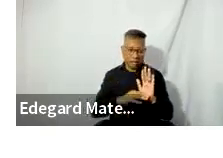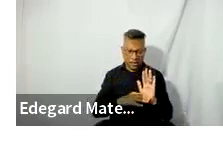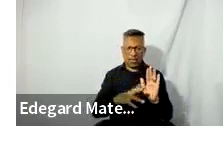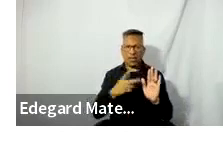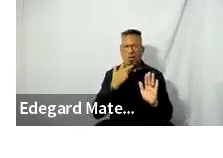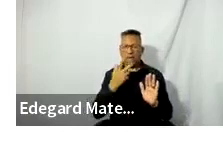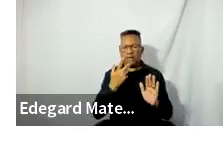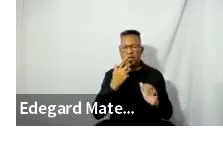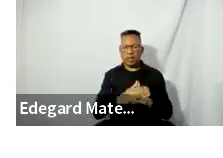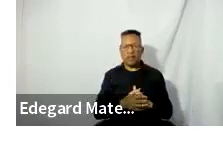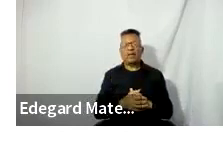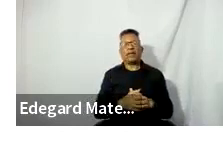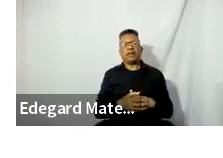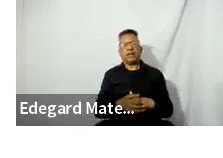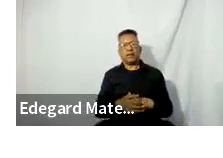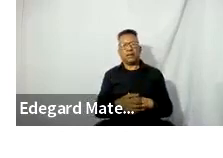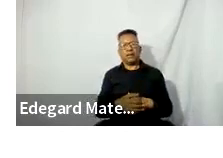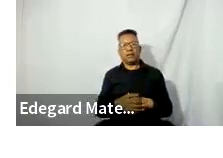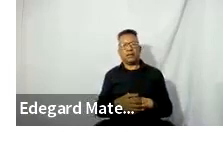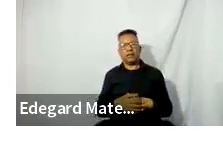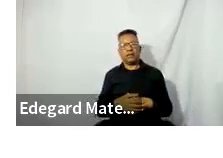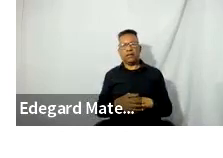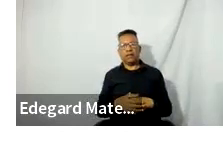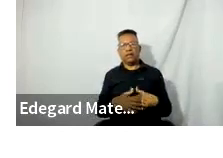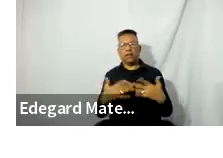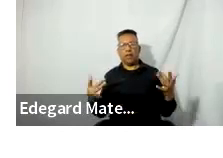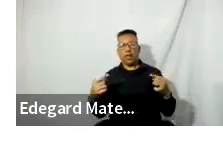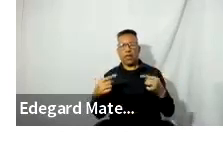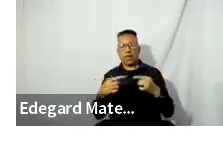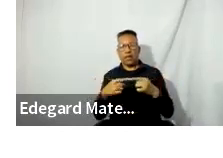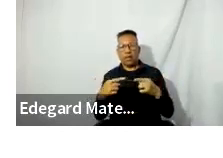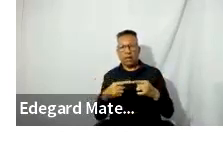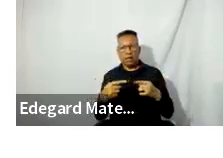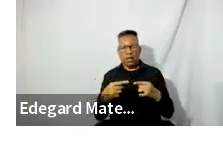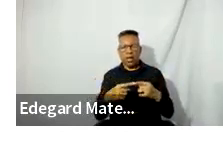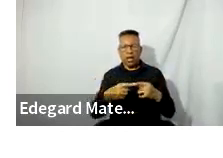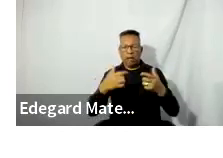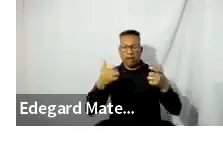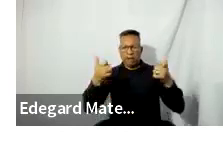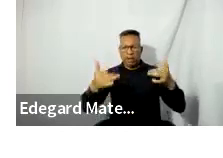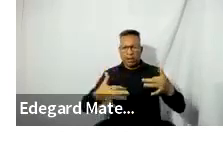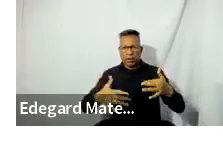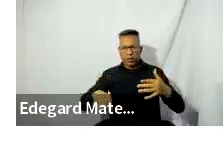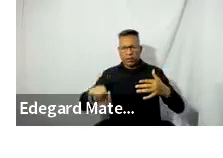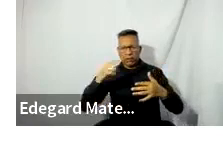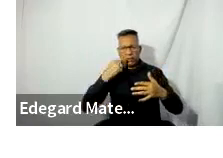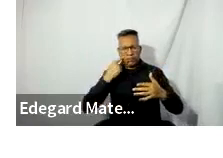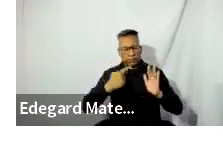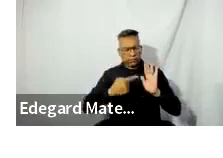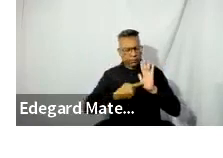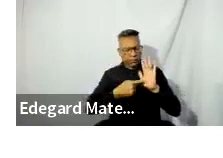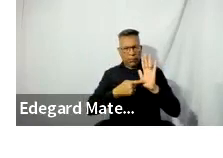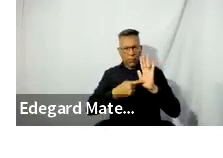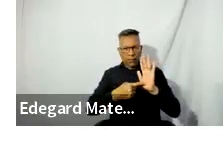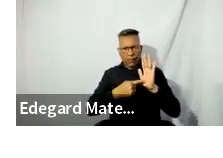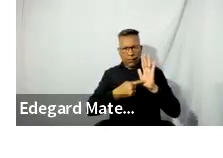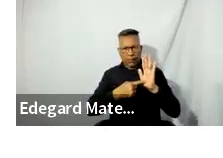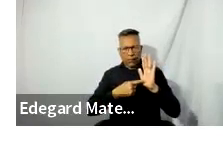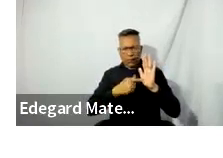And in this And in this way masters the the signaling activity of the of the cerebral of the cerebral hemispheres of the cerebral hemispheres. If the basic and most Ch